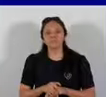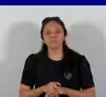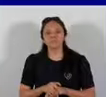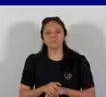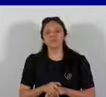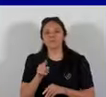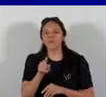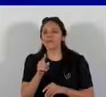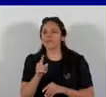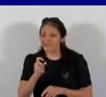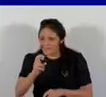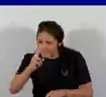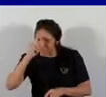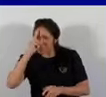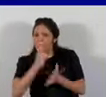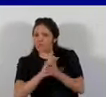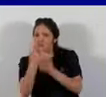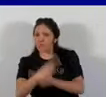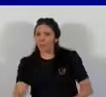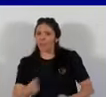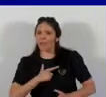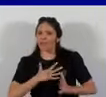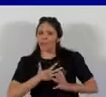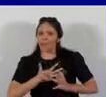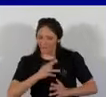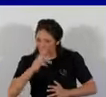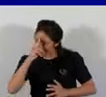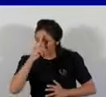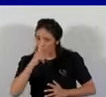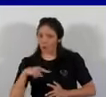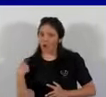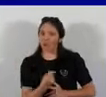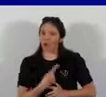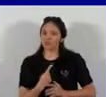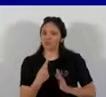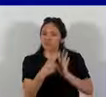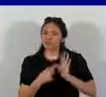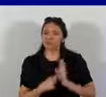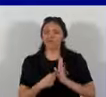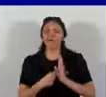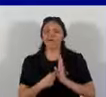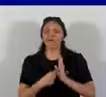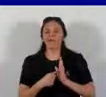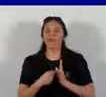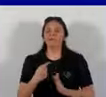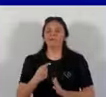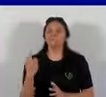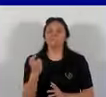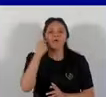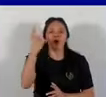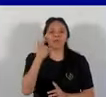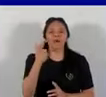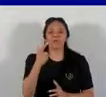Positive pressure, of a he's respect Of the property rights, because our agenda is